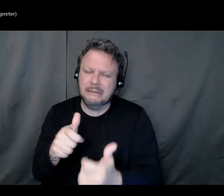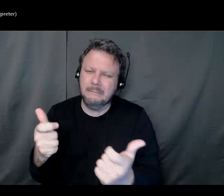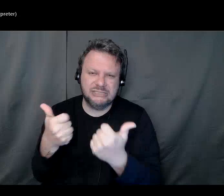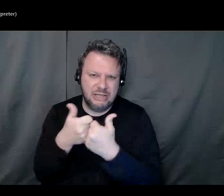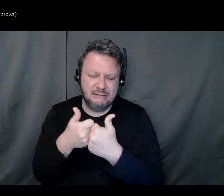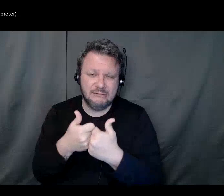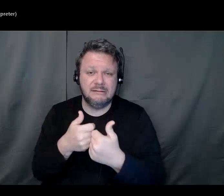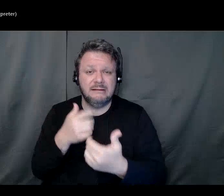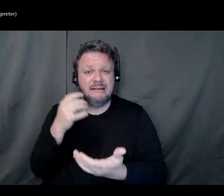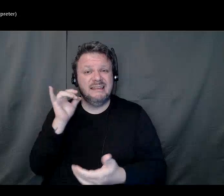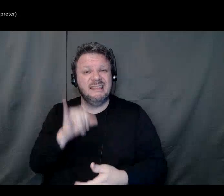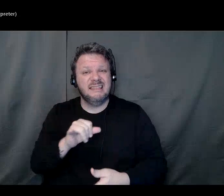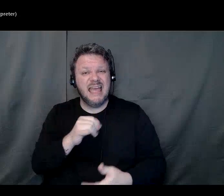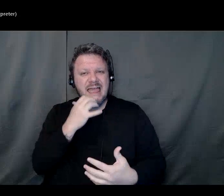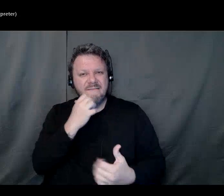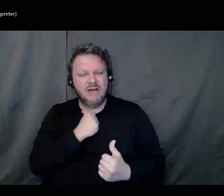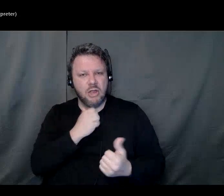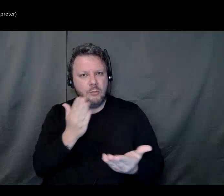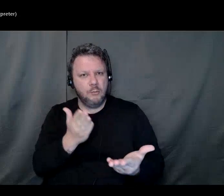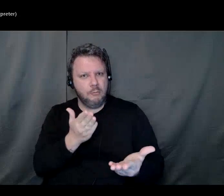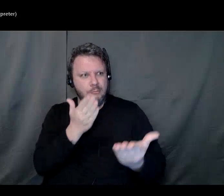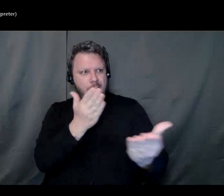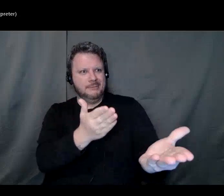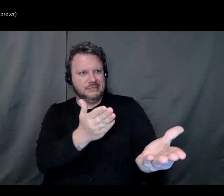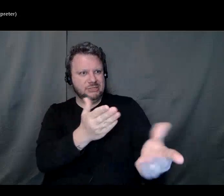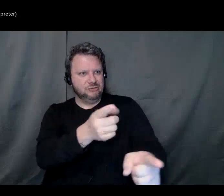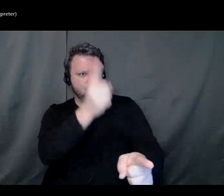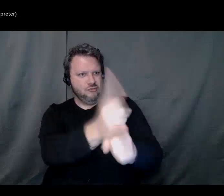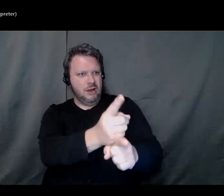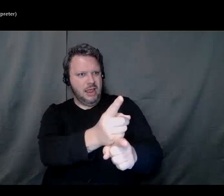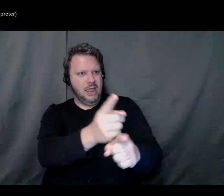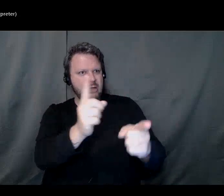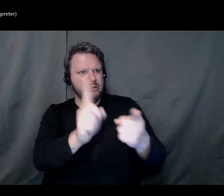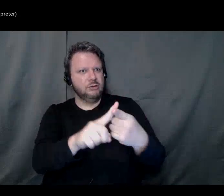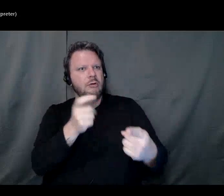Getting that value proposition right to appeal to the private sector takes time.